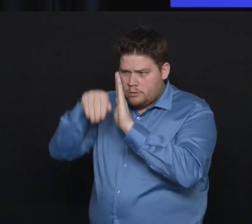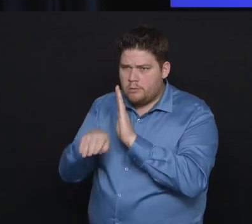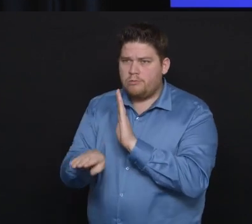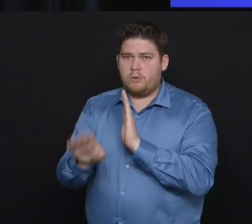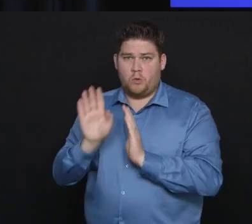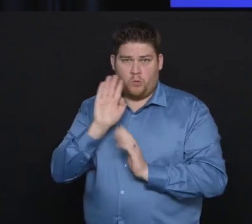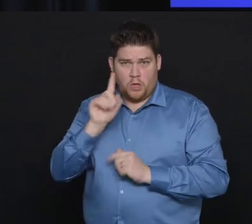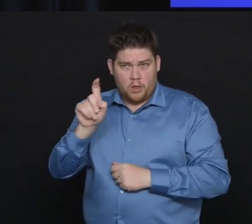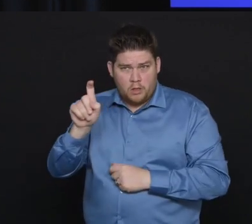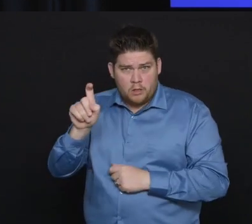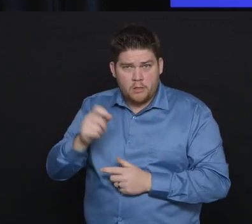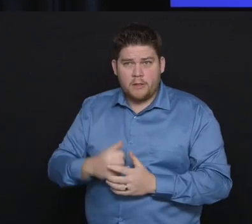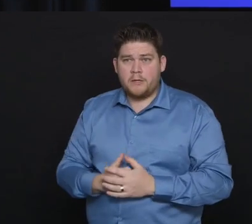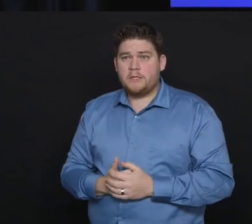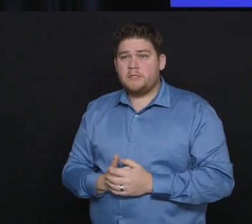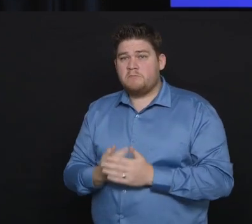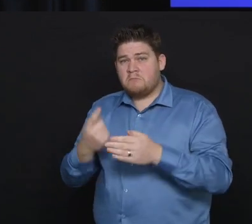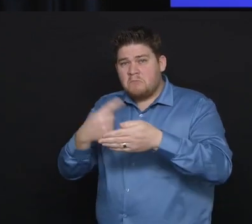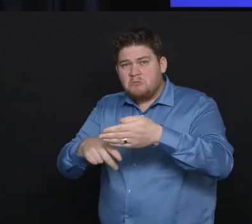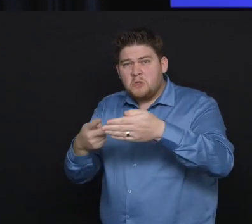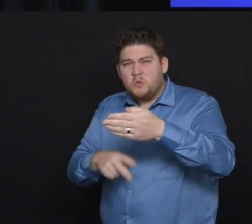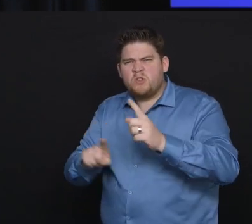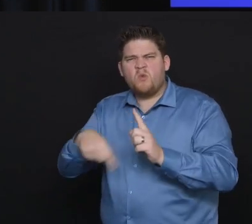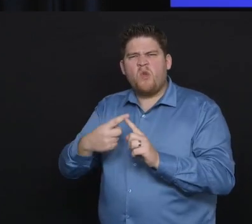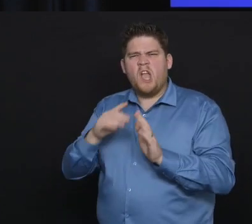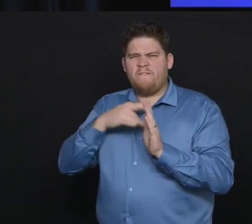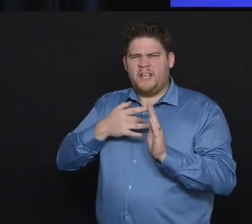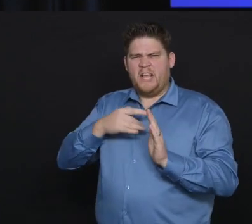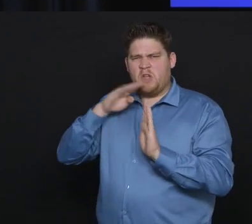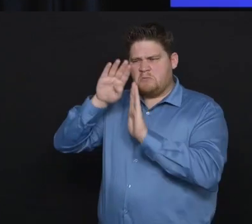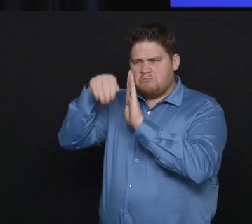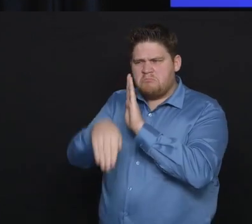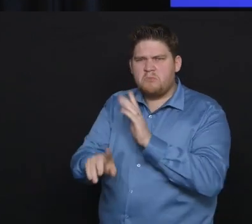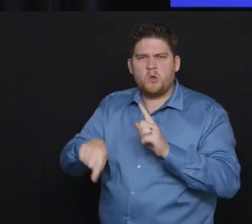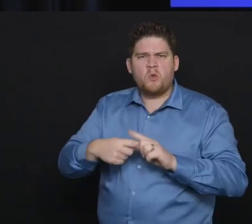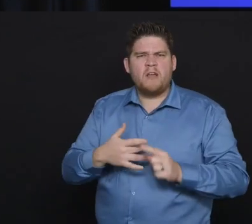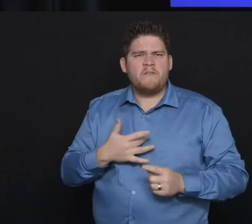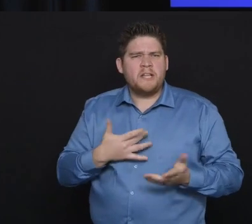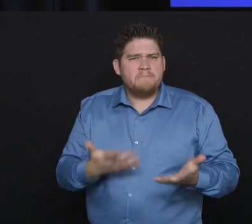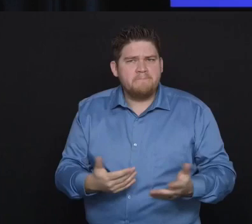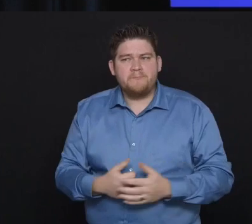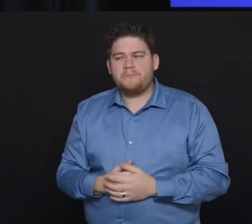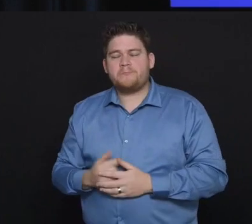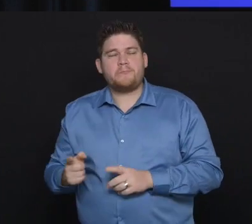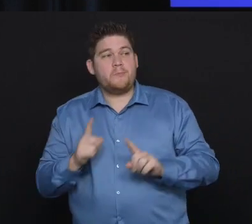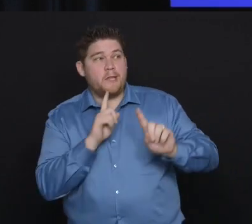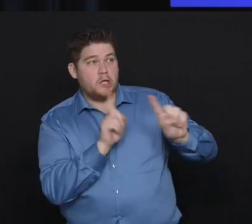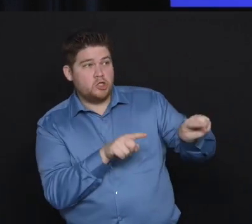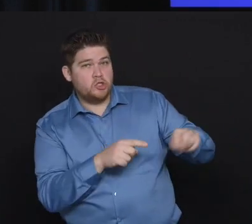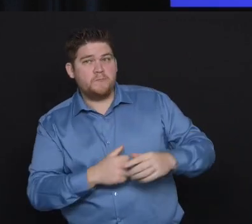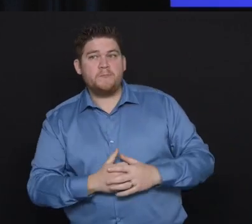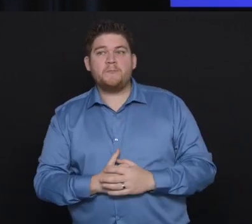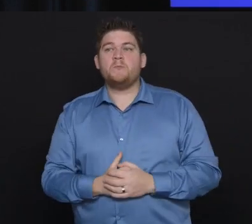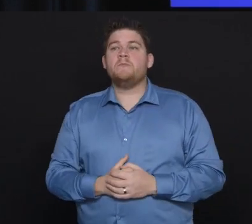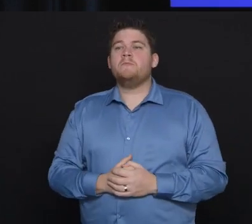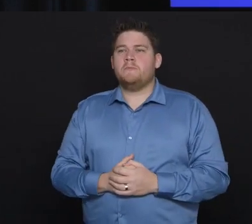going to flatten in the coming weeks? I don't dare talk about expectations. What I want is for it to flatten more.